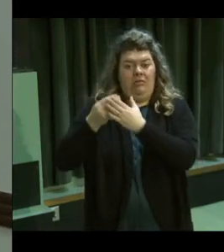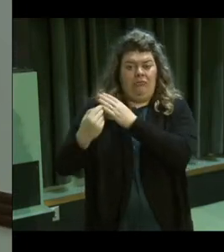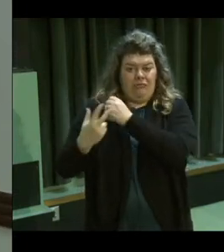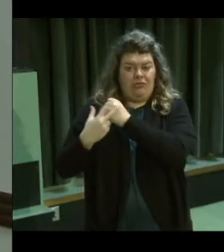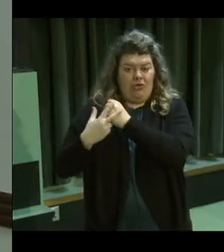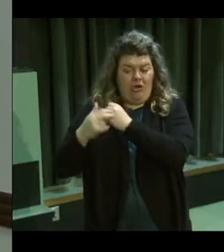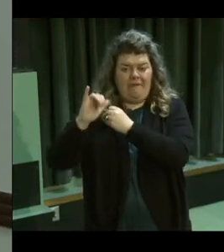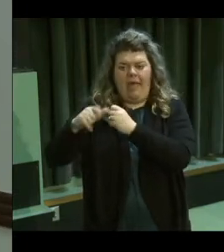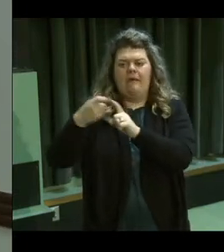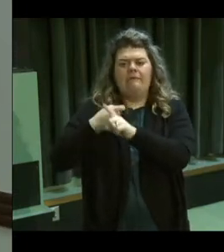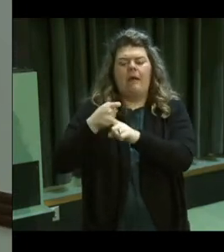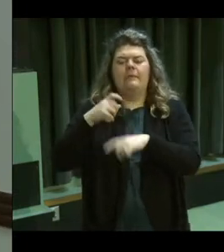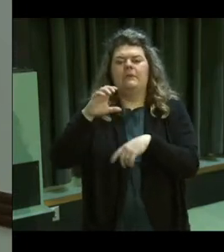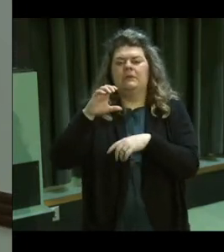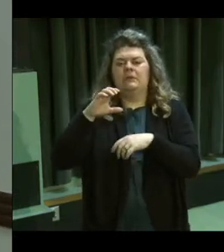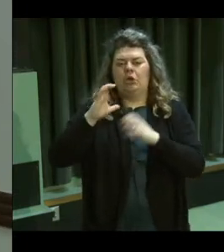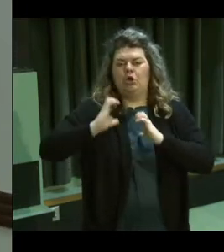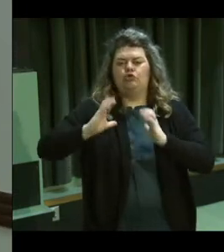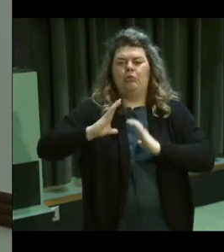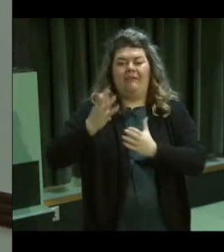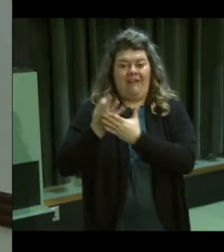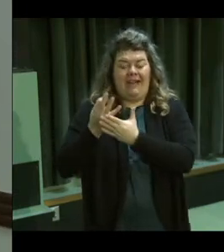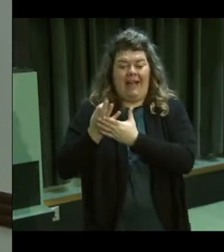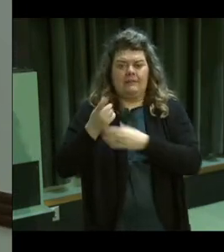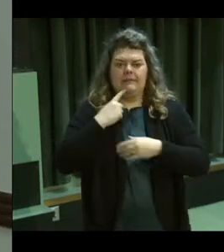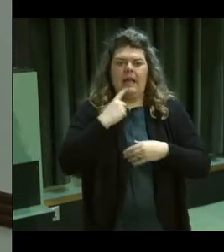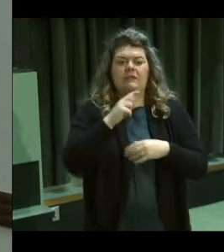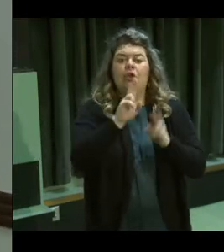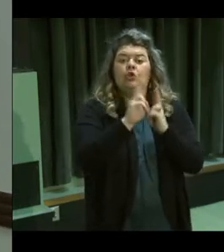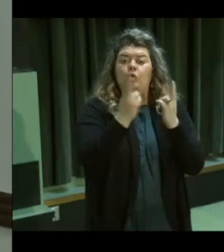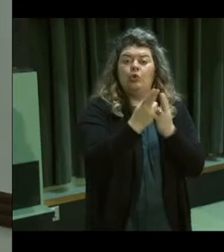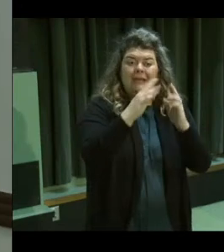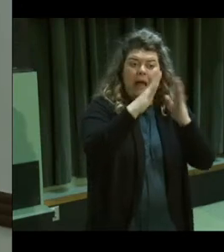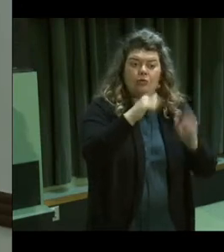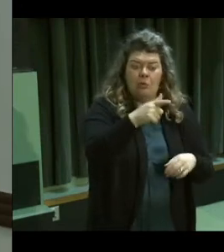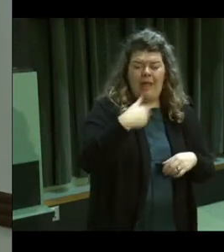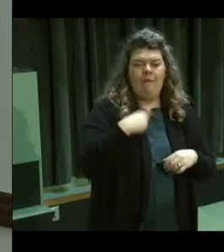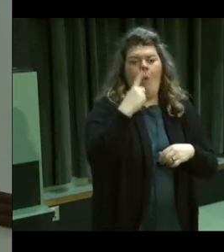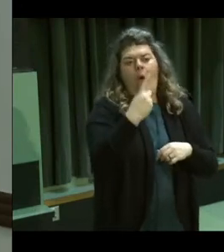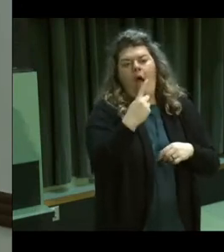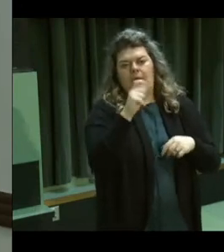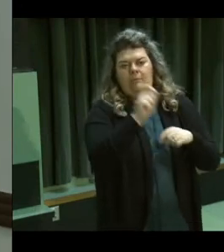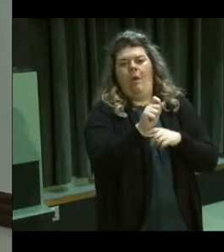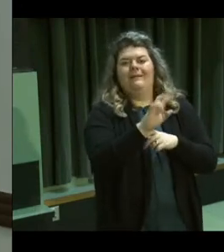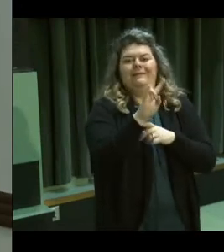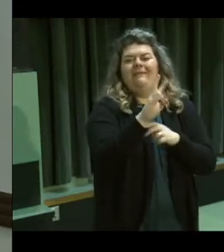finances, find that union